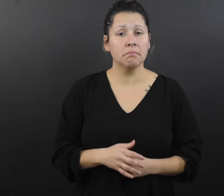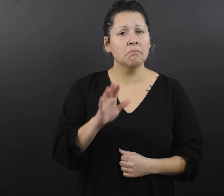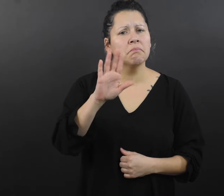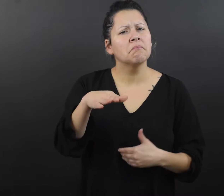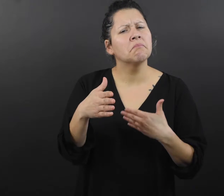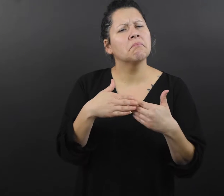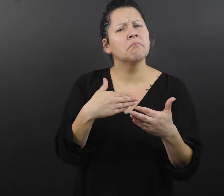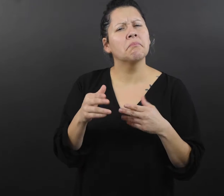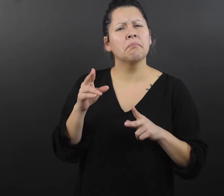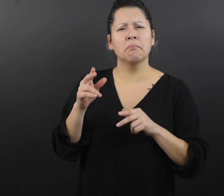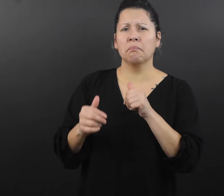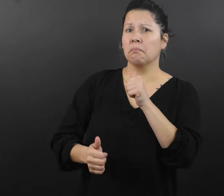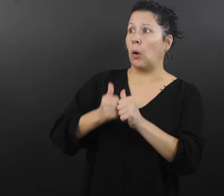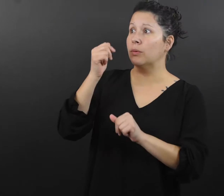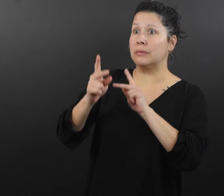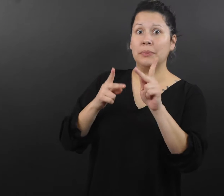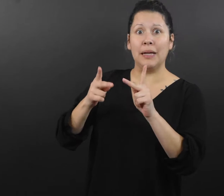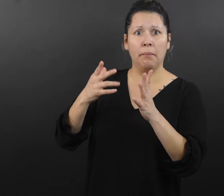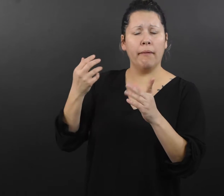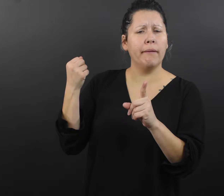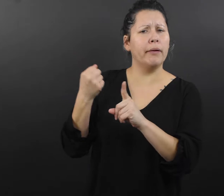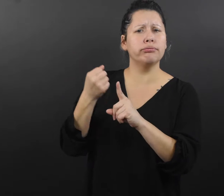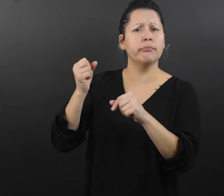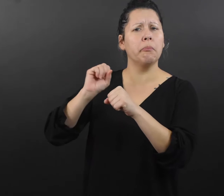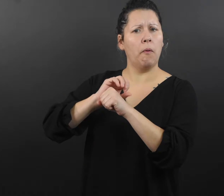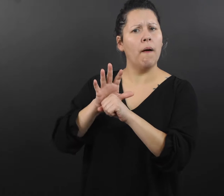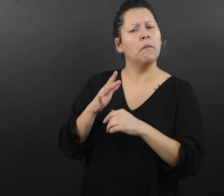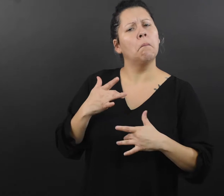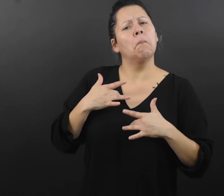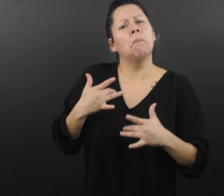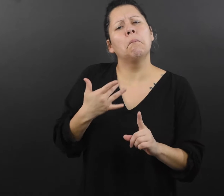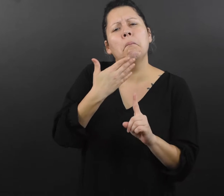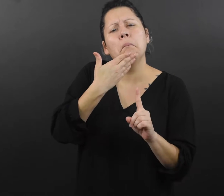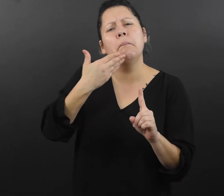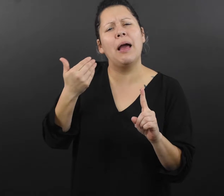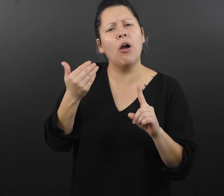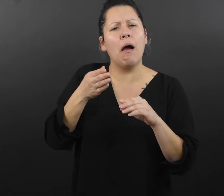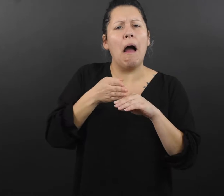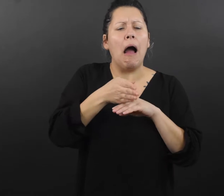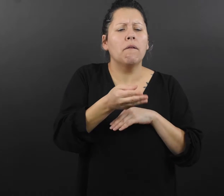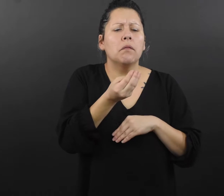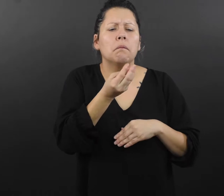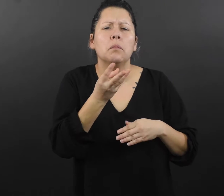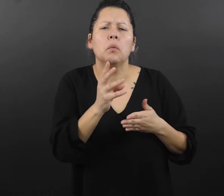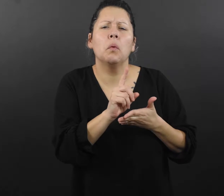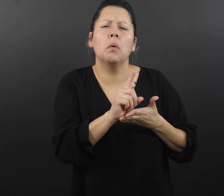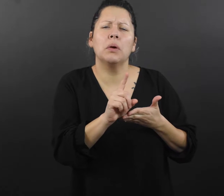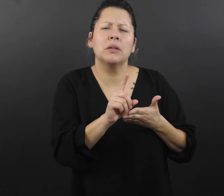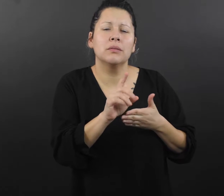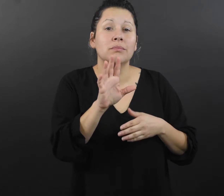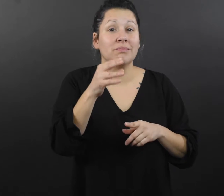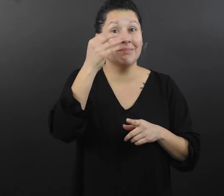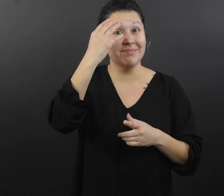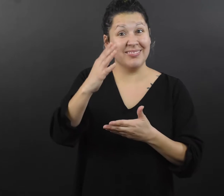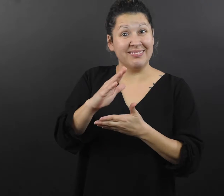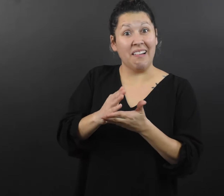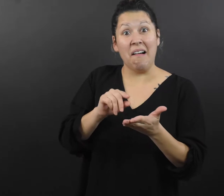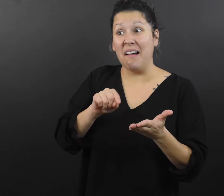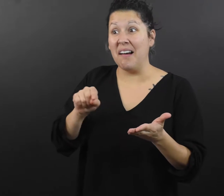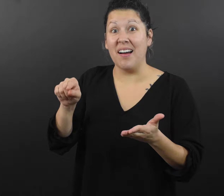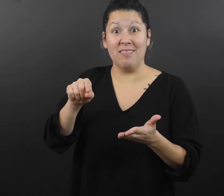with COVID-19 will get better after a few weeks, some do not fully recover from their illness.